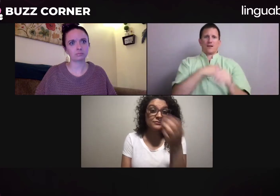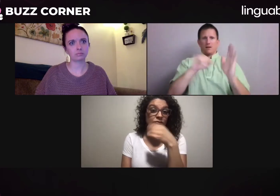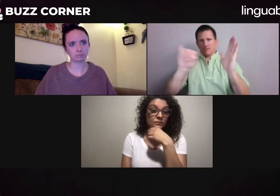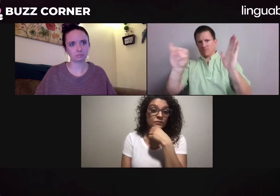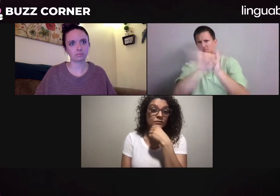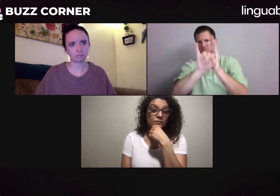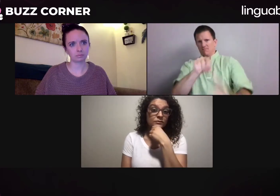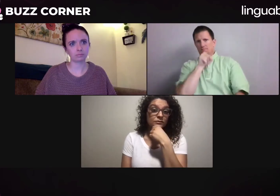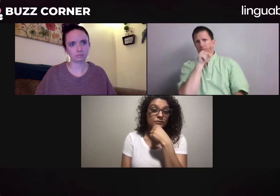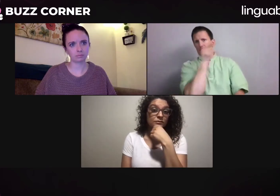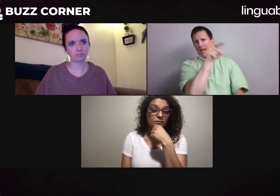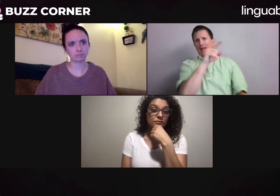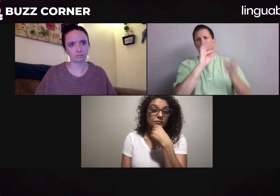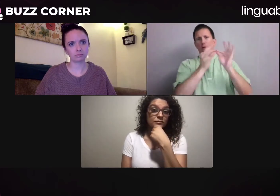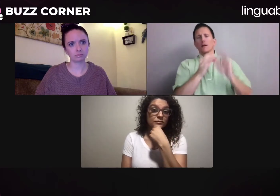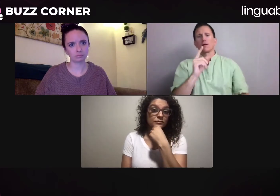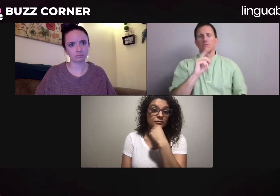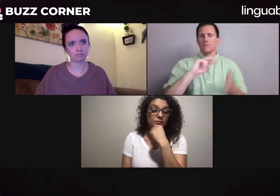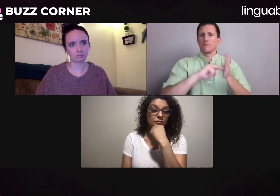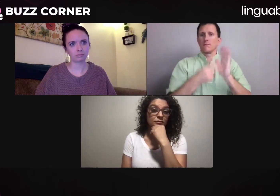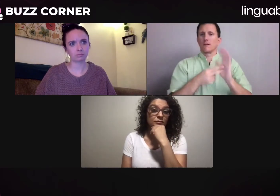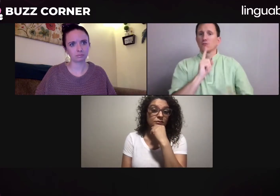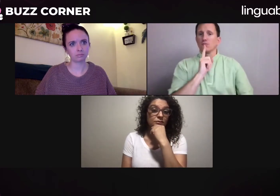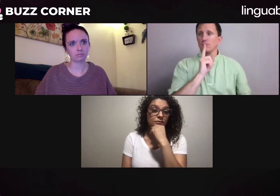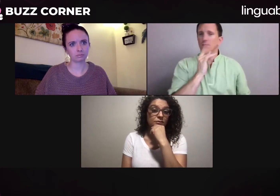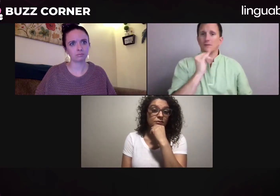How can we identify those interpreters